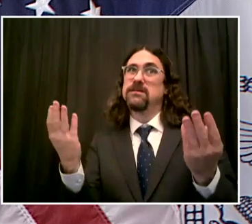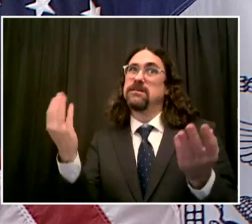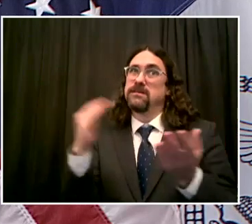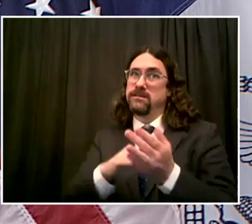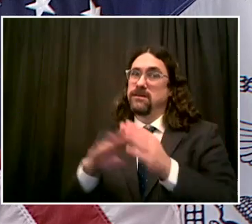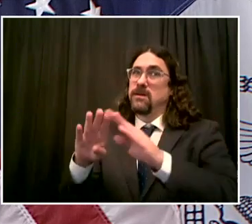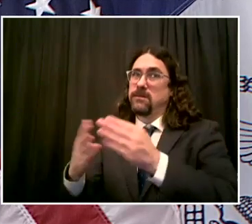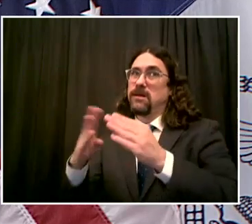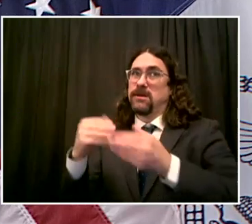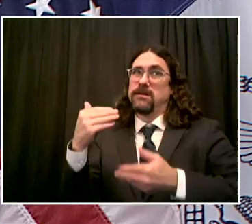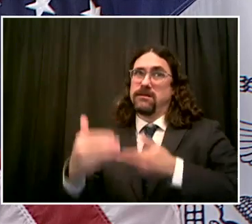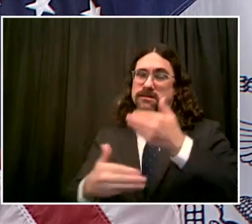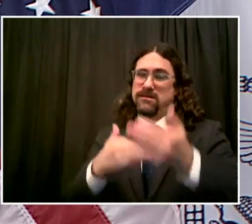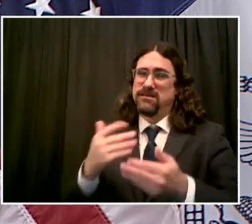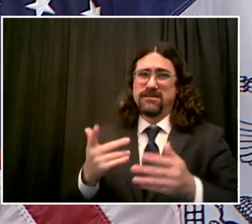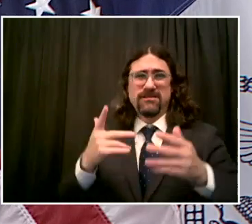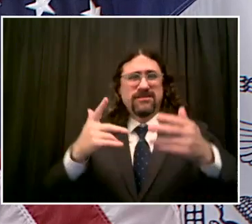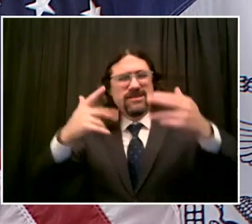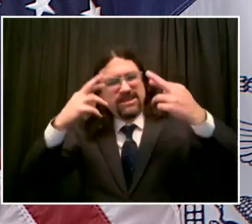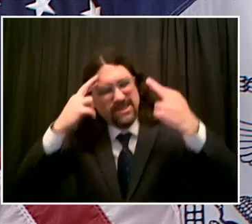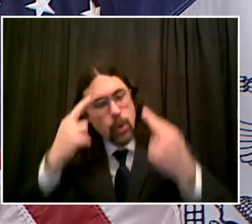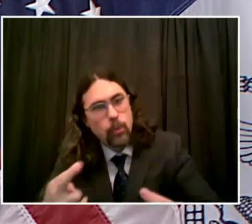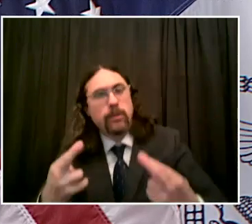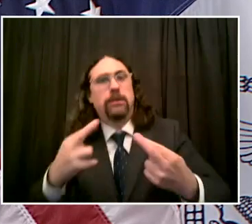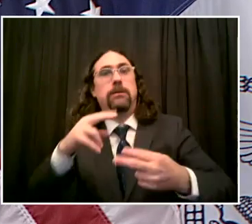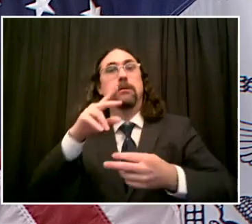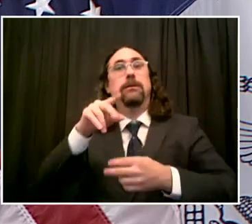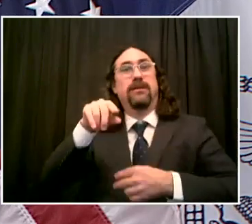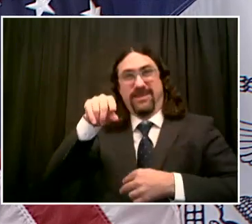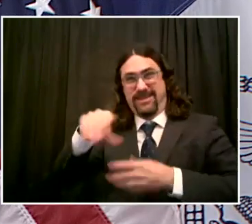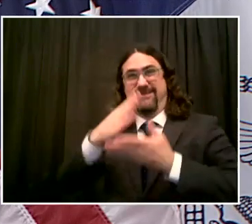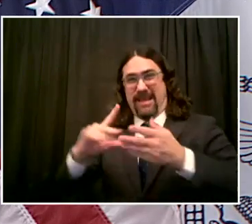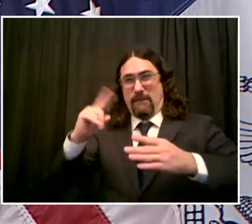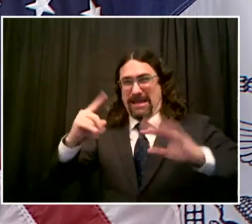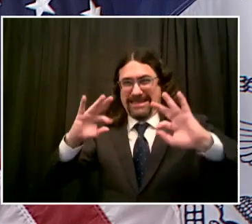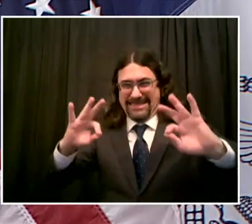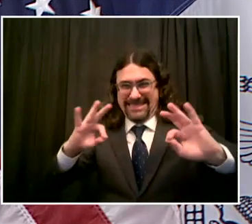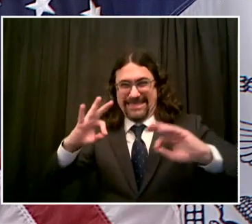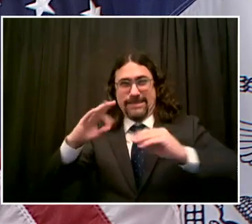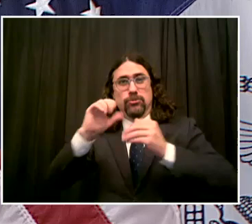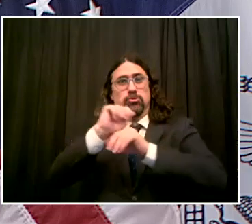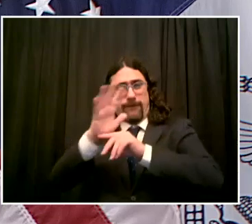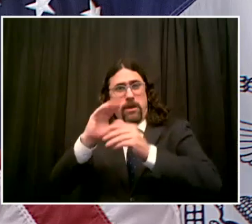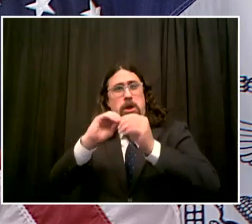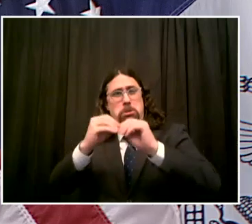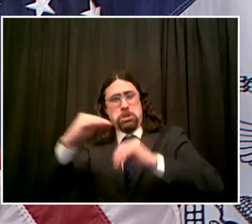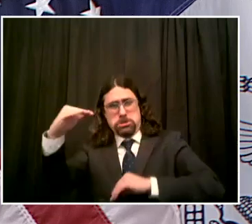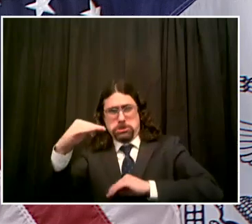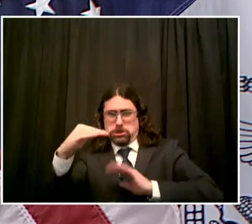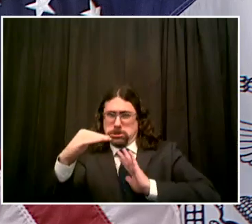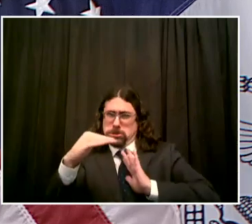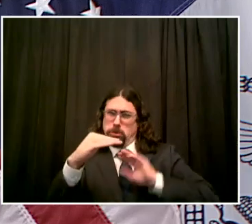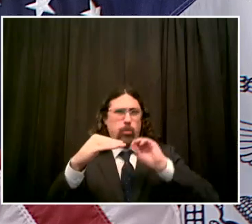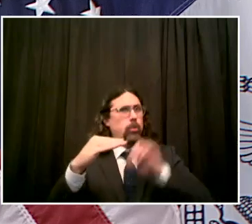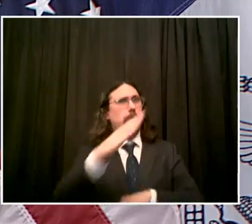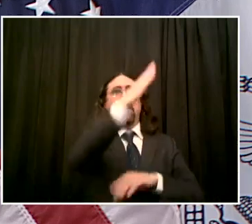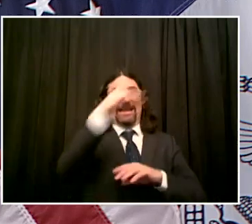THE RELIGIOUS SERVICES CMEO BACK. THAT DOES NOT HAVE TO BE FAR AWAY IF WE DO THE WORK TOETGHER